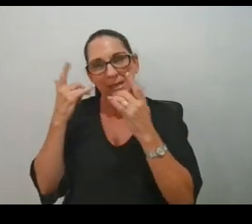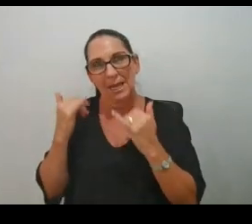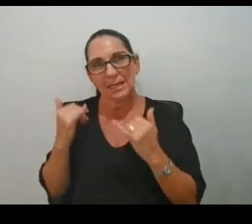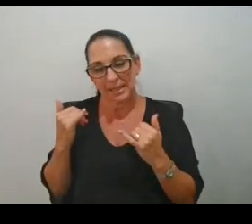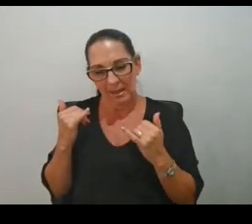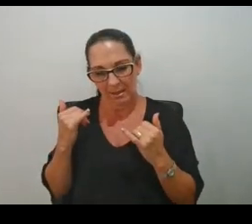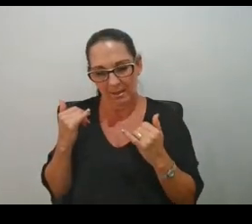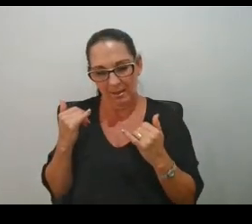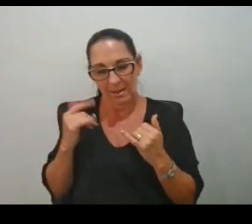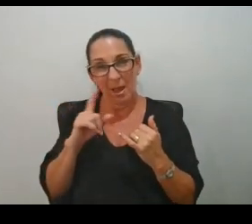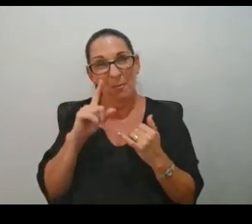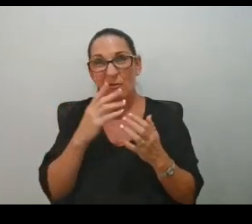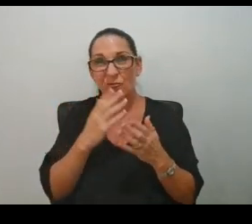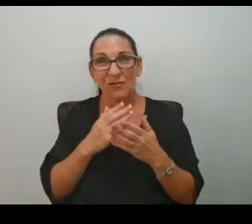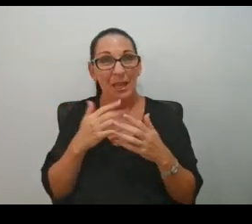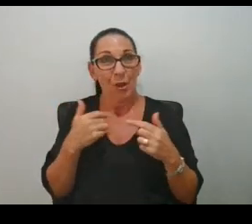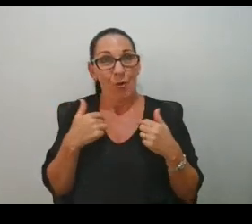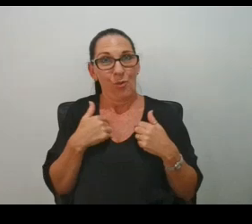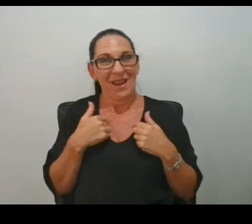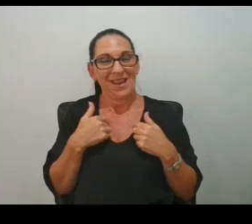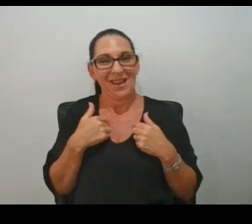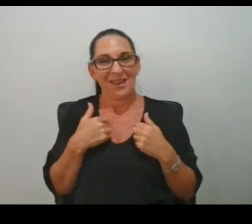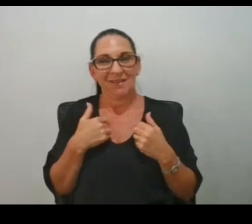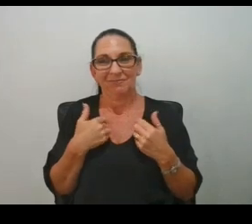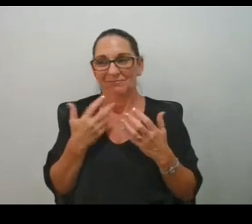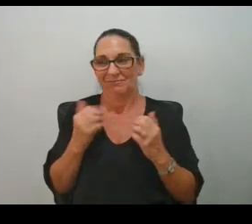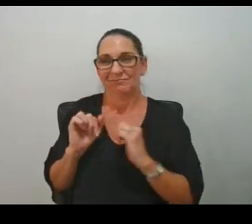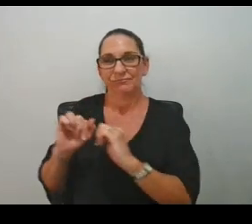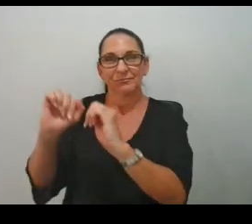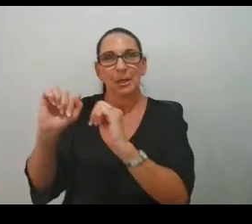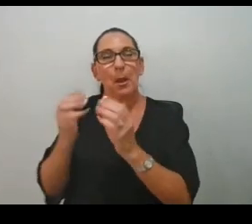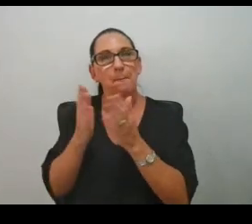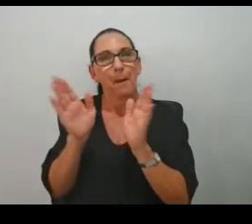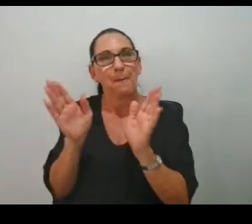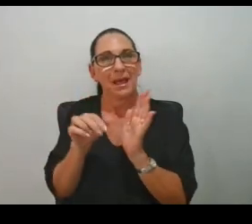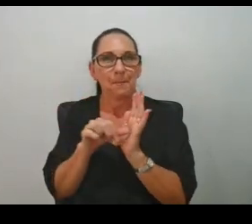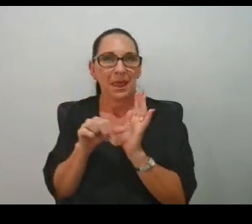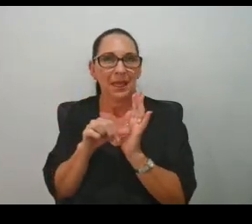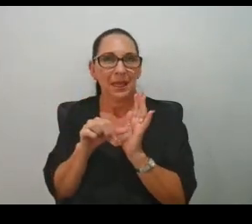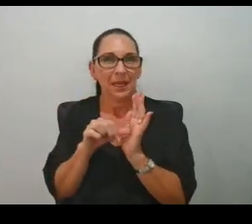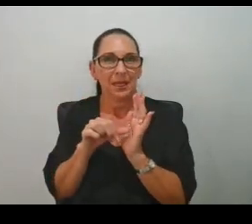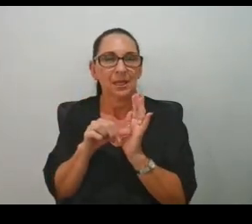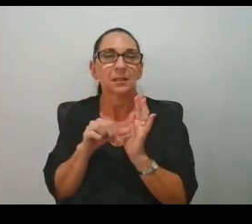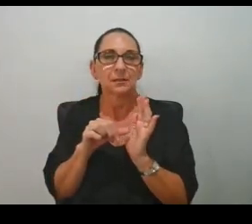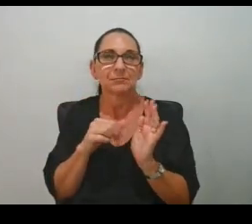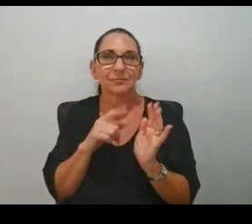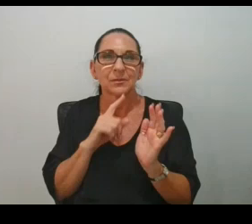dealing with public money here so we do encourage our clients to talk to their lawyer if they're not